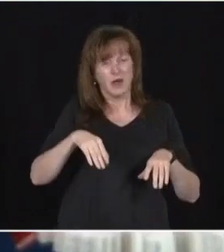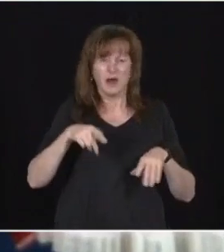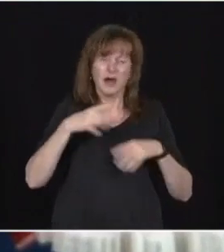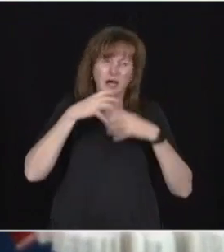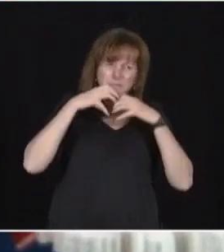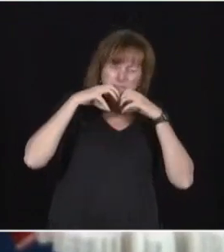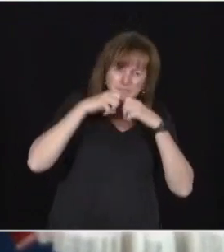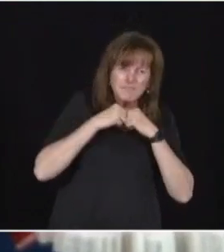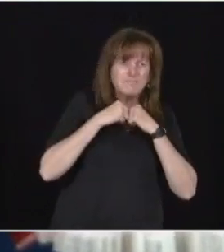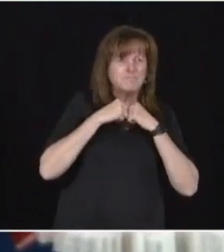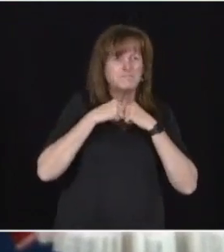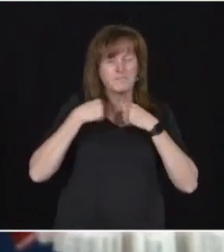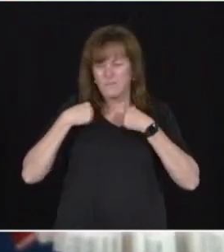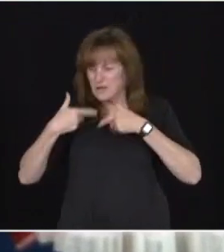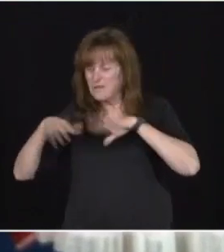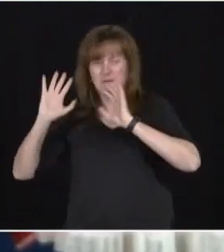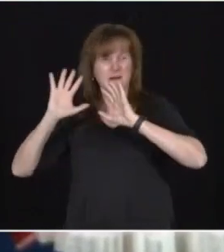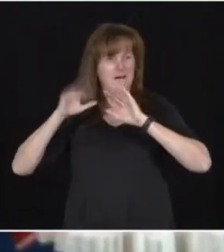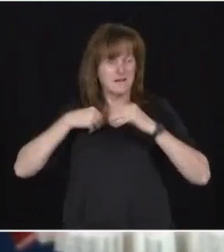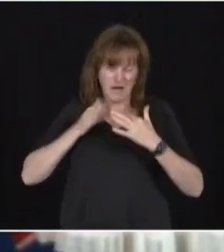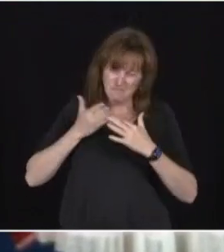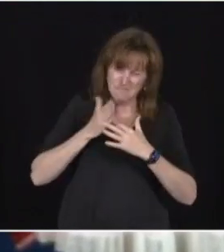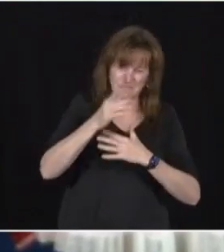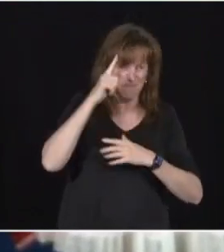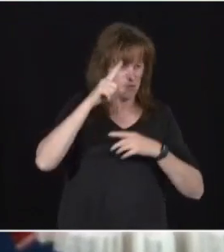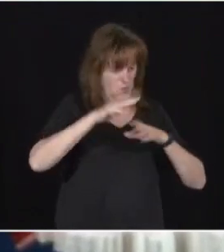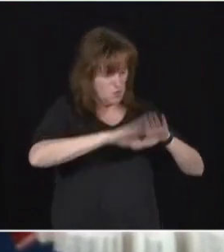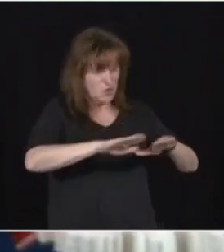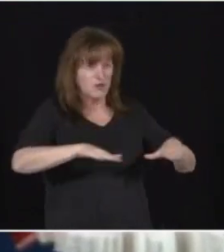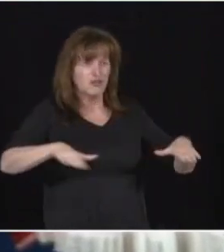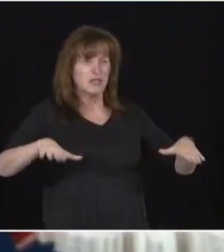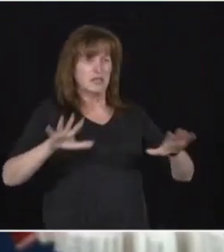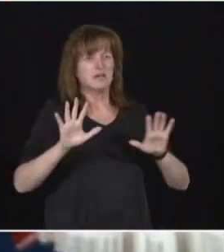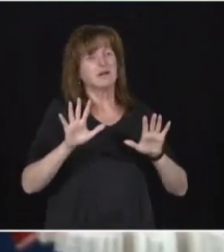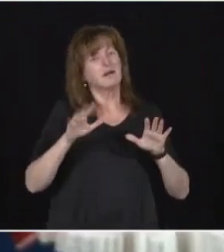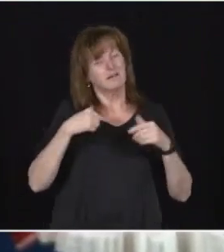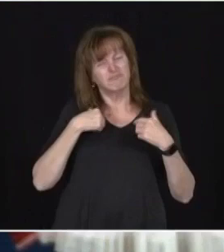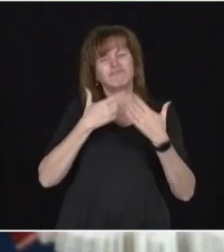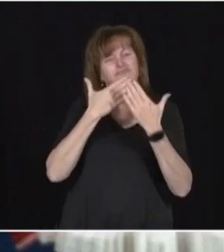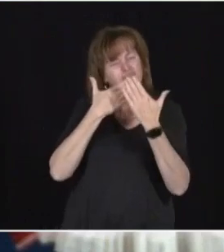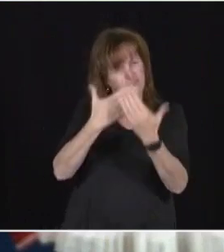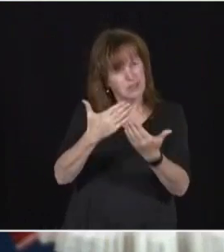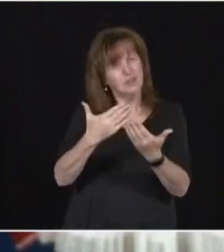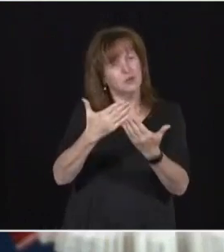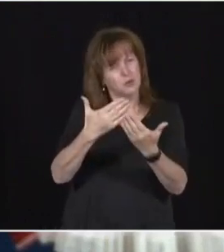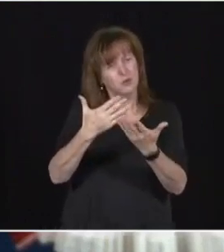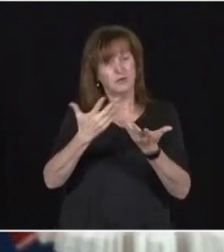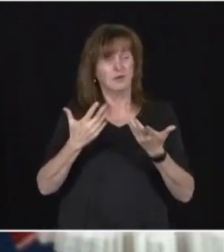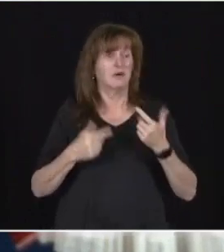and care does not go unnoticed or appreciated. Our government will have your back every step of the way.